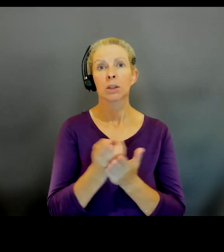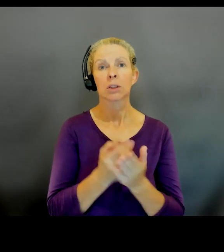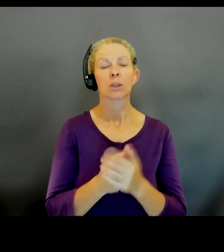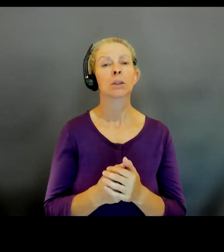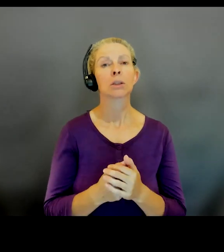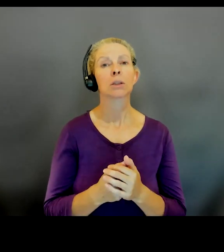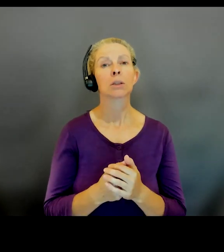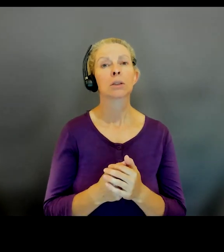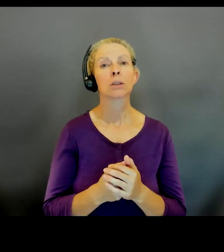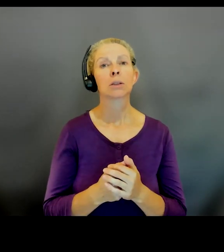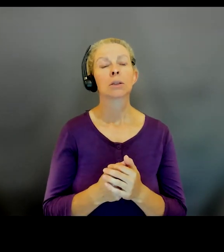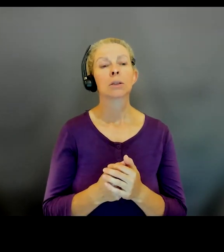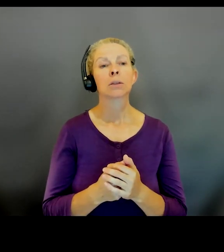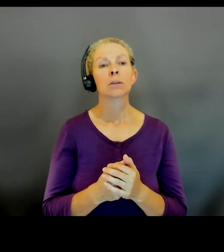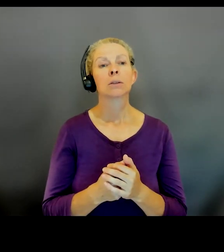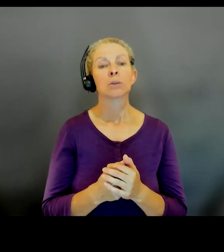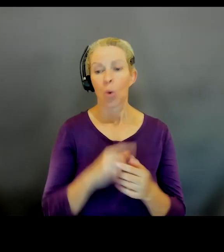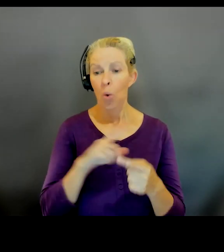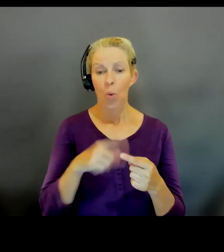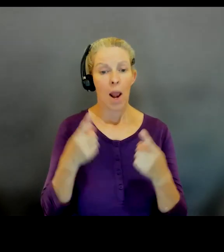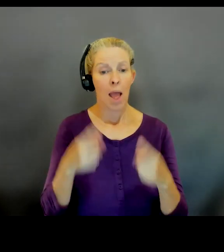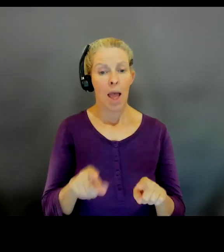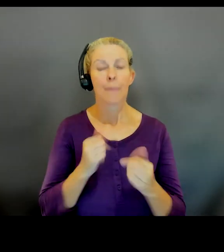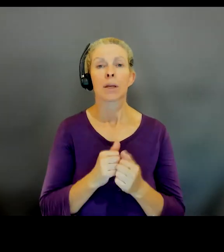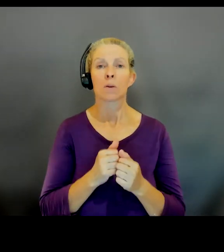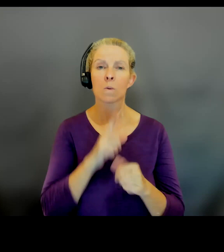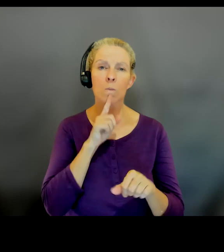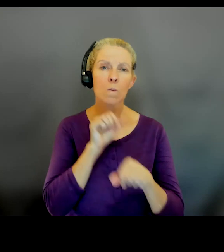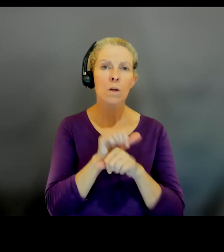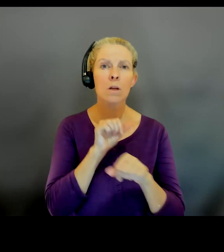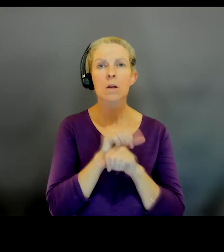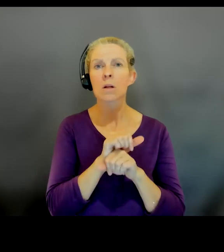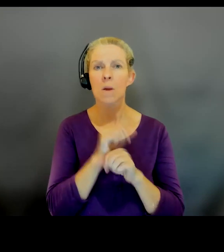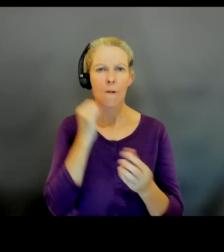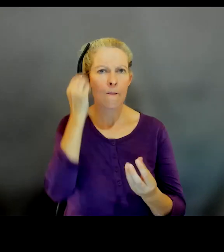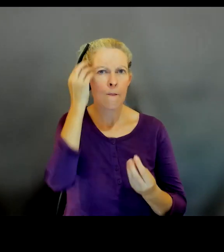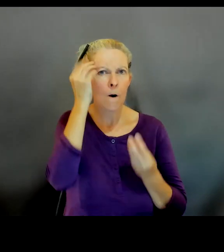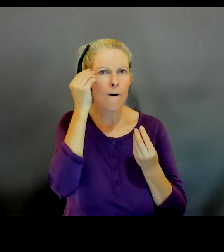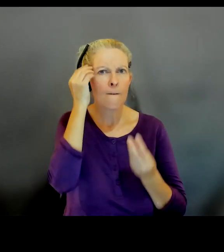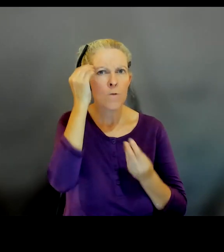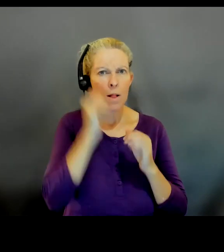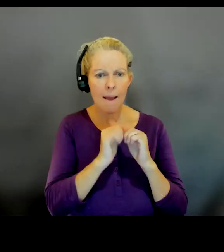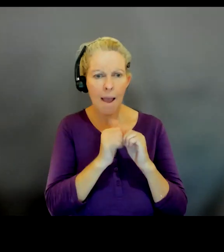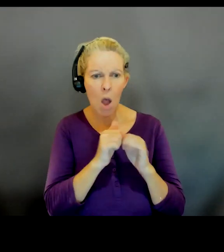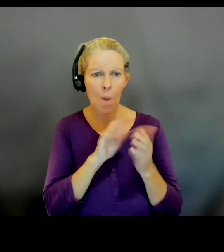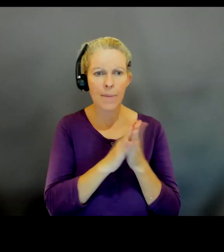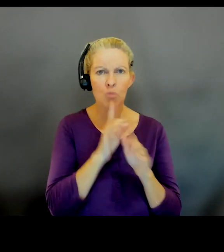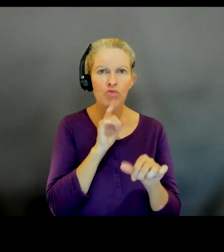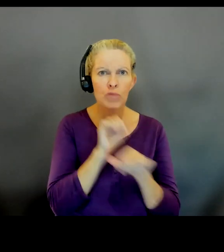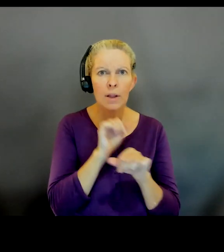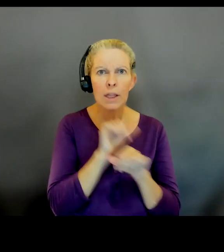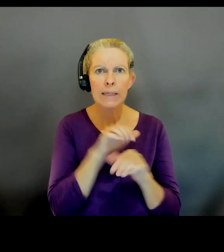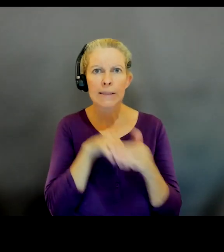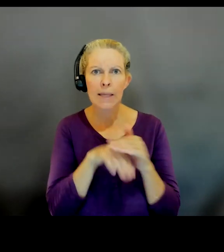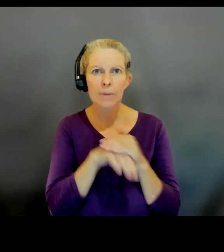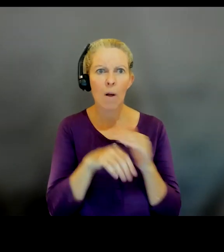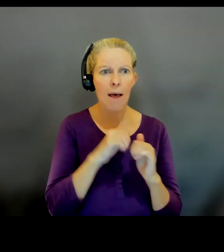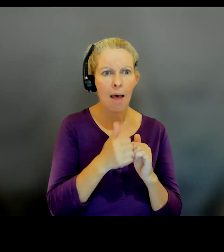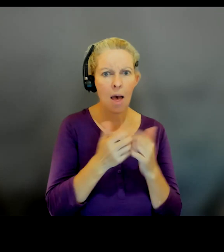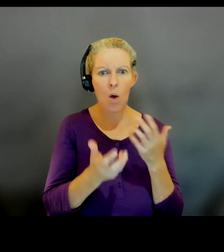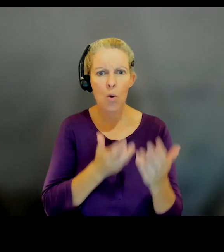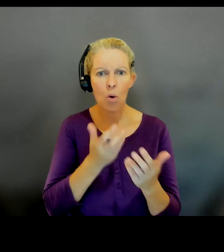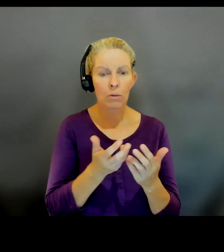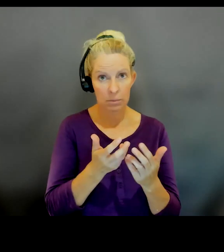you take a thoughtful approach to accessibility. And as I said earlier, don't think of your project